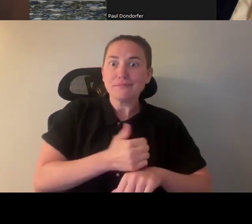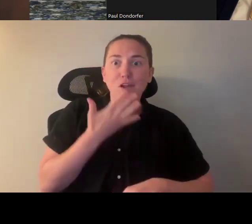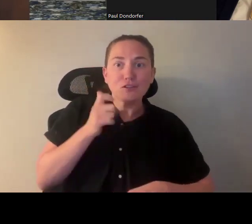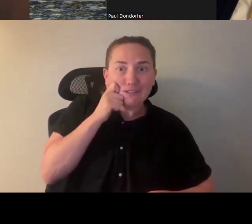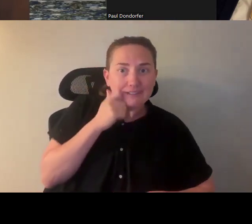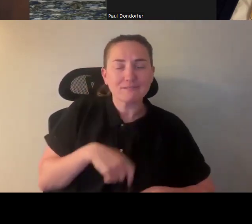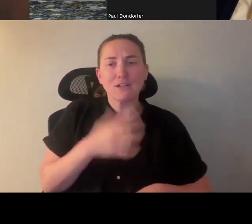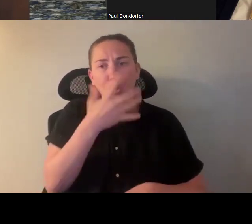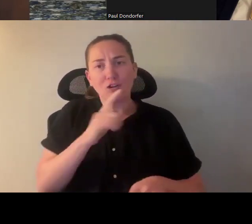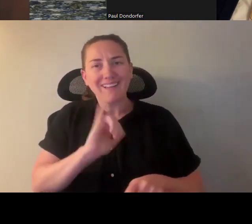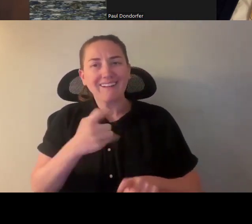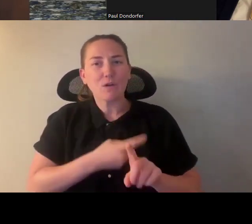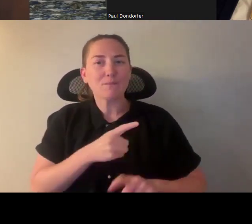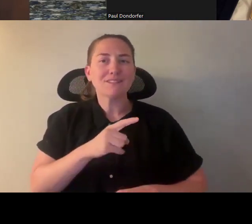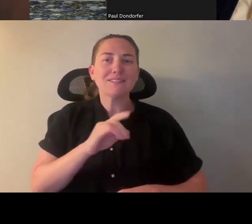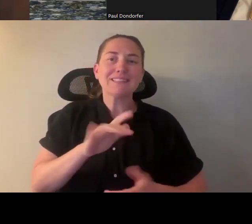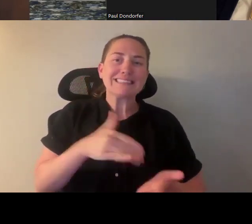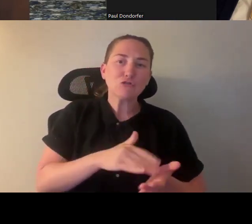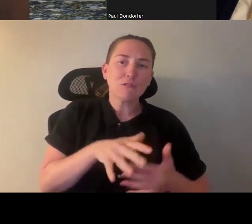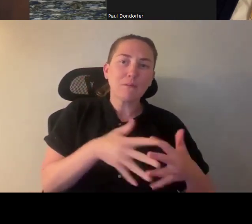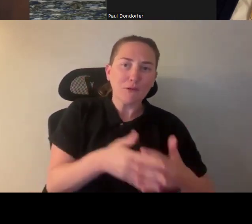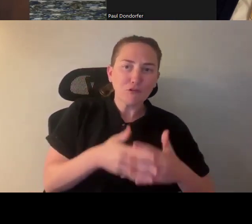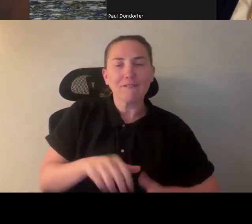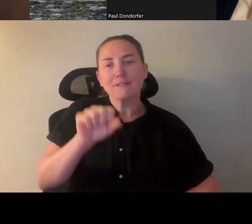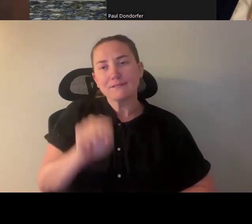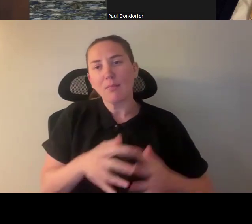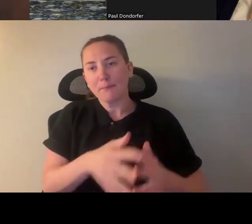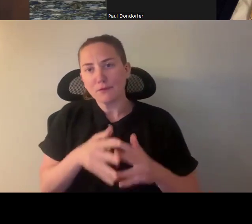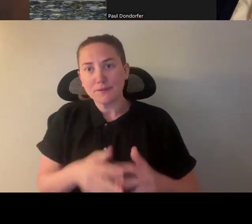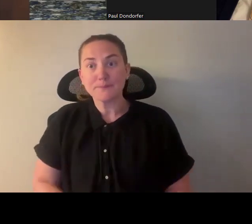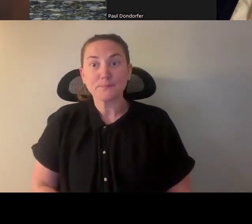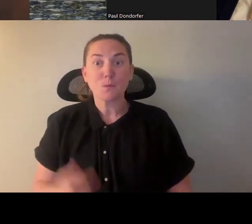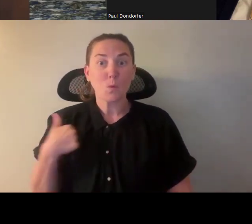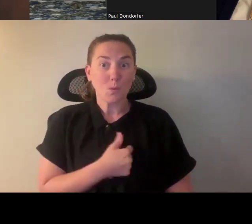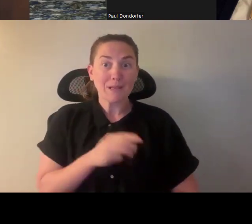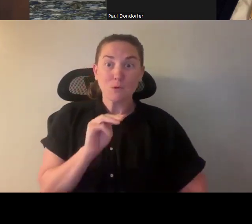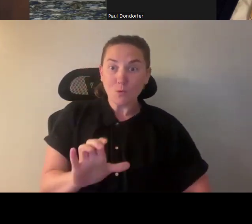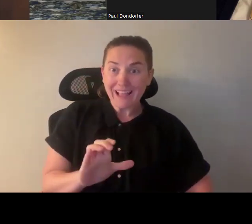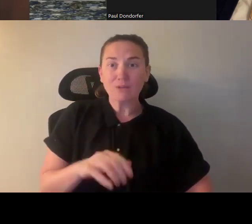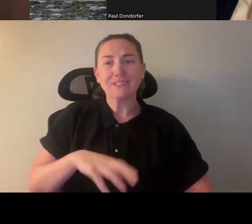like they're from Central or South America we as a county and as a city um you know the least we can